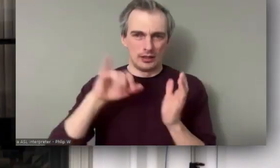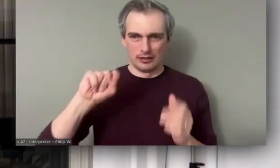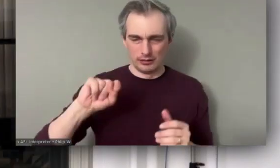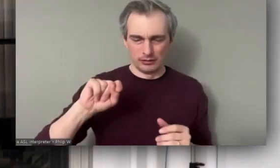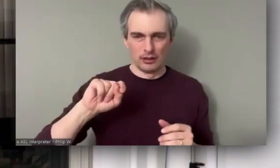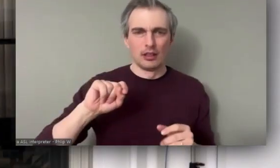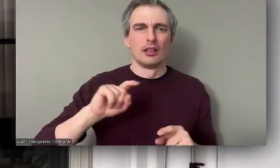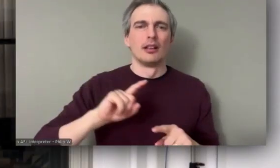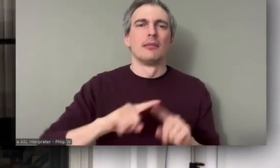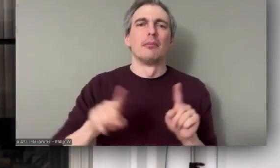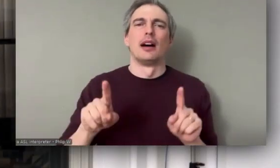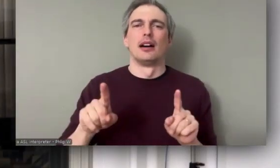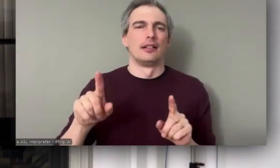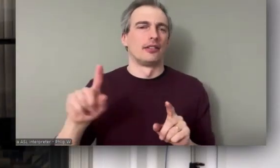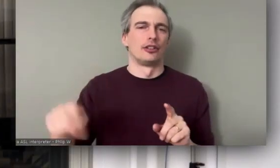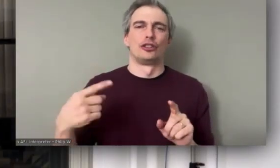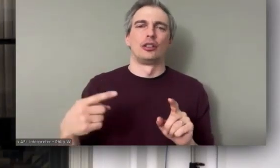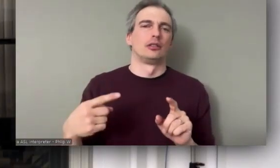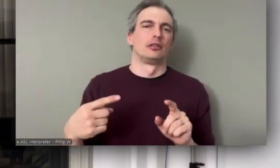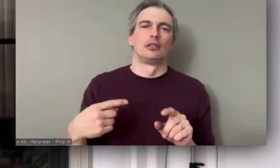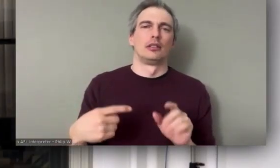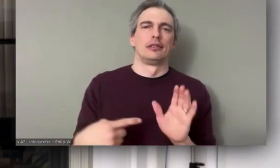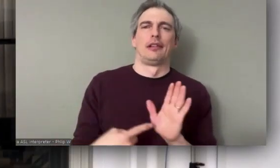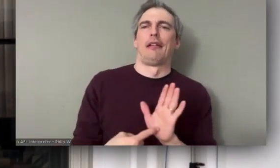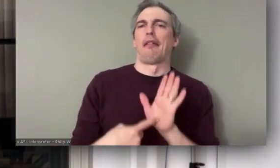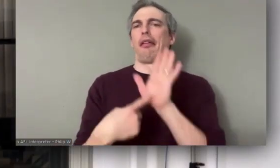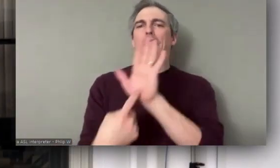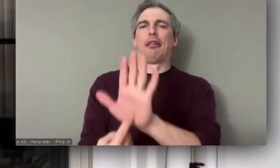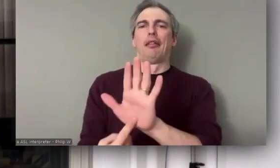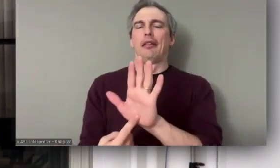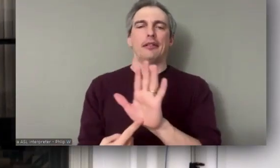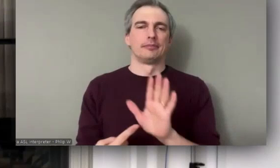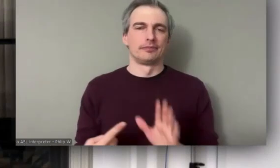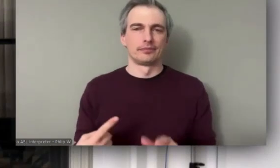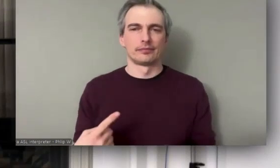Because Zuckerberg was so tied to the metaverse. That's an interesting point too.